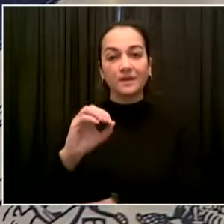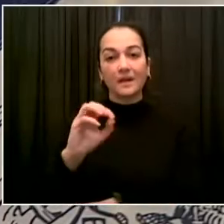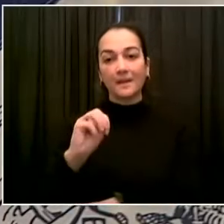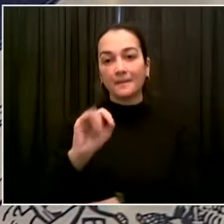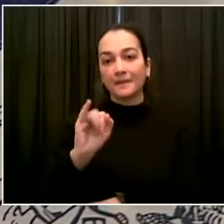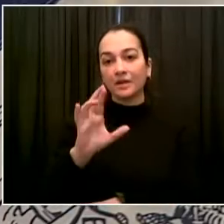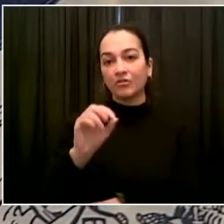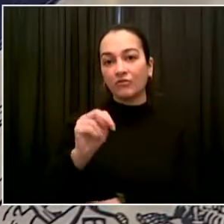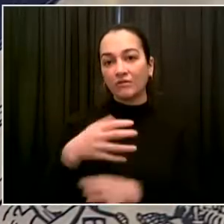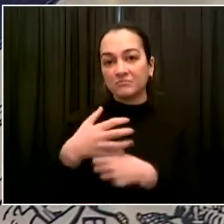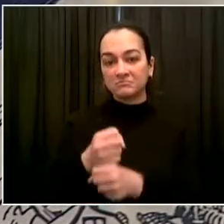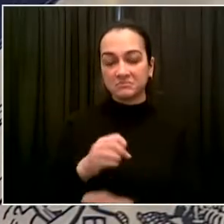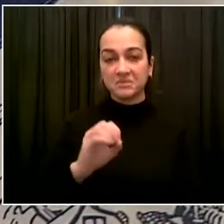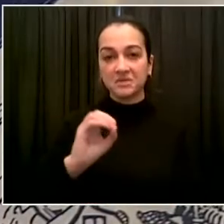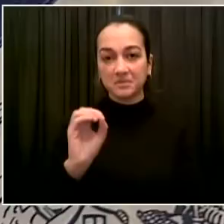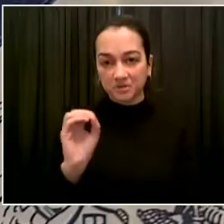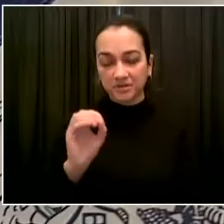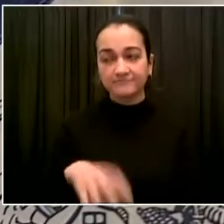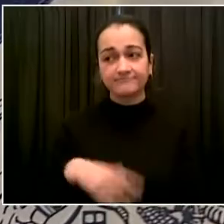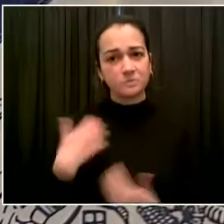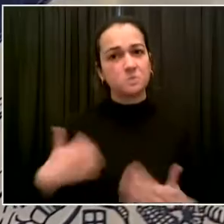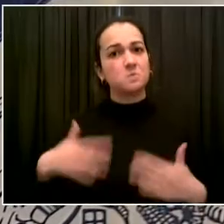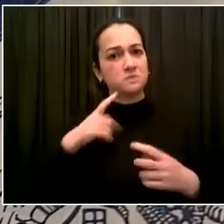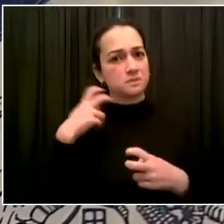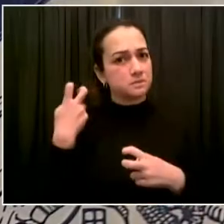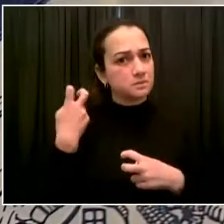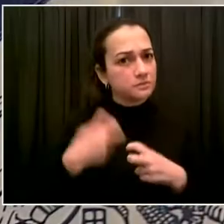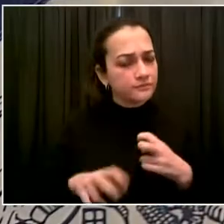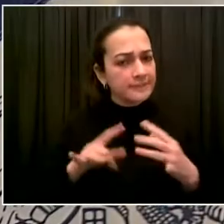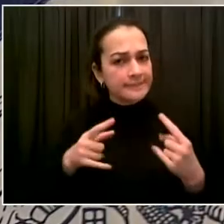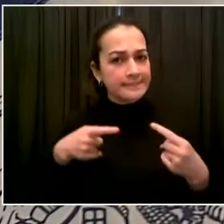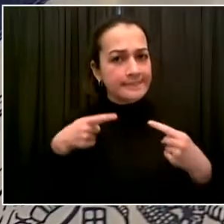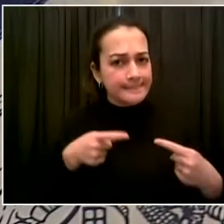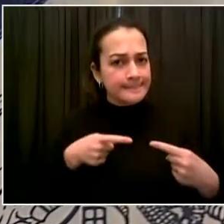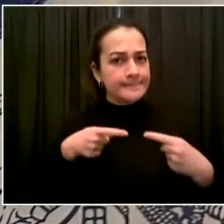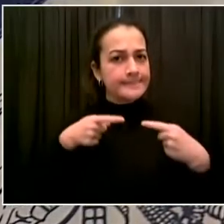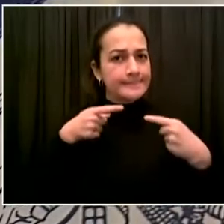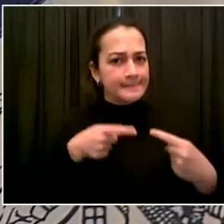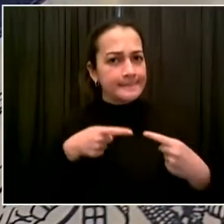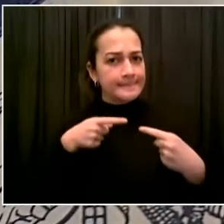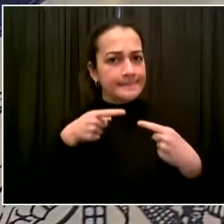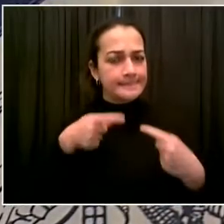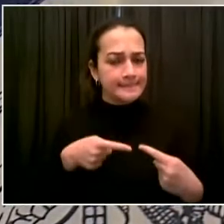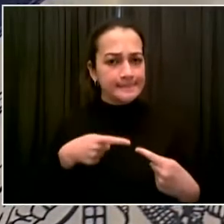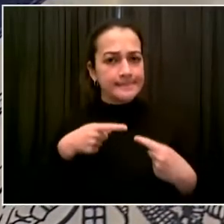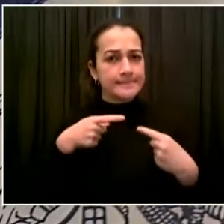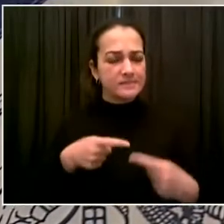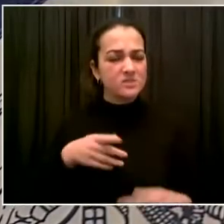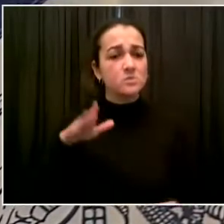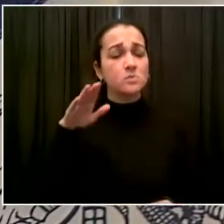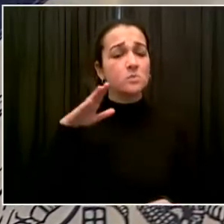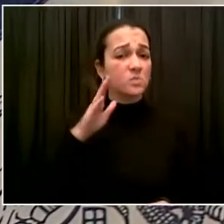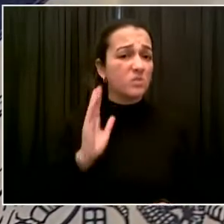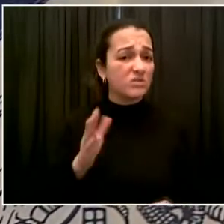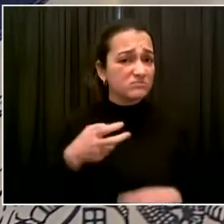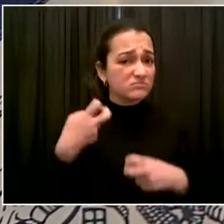IWTH OMICRONAN D I WANT TO REVIEW THE BASICS BECAUSE IT IS SO